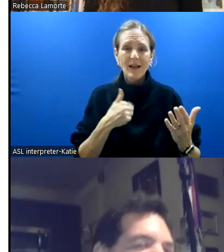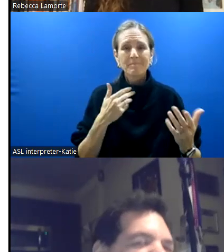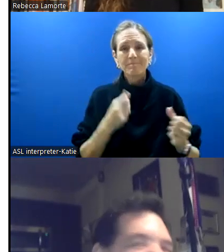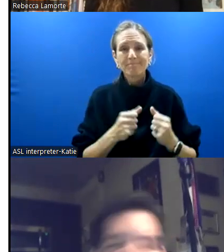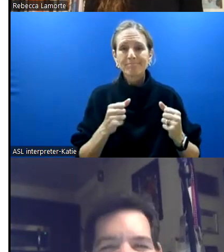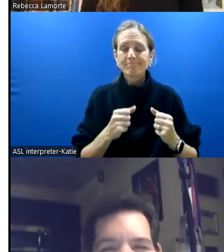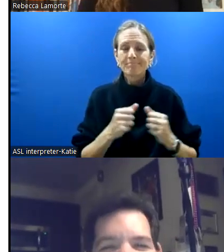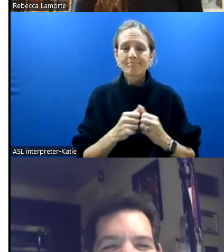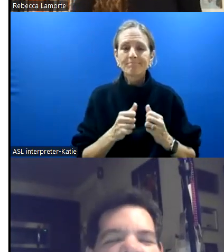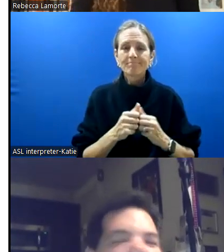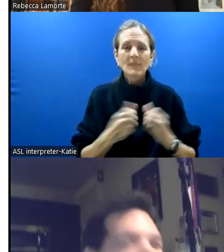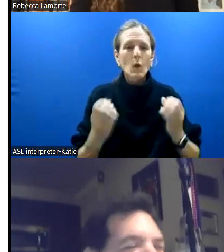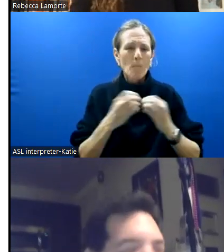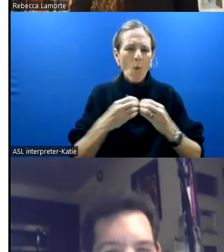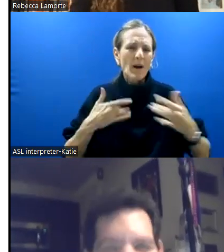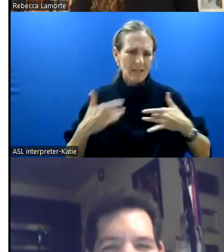more concerned about is work,